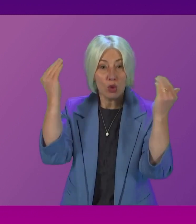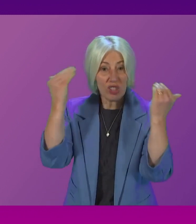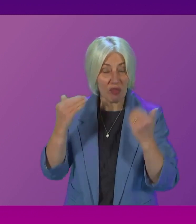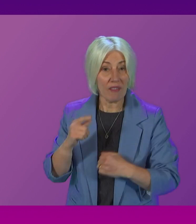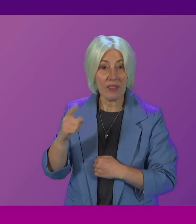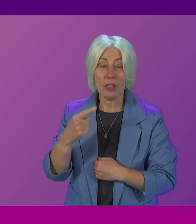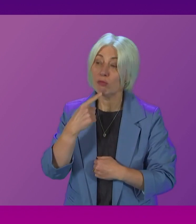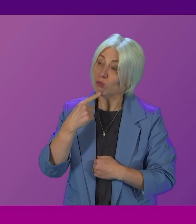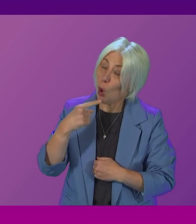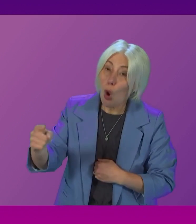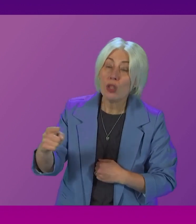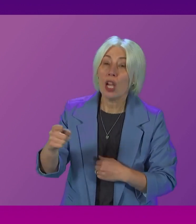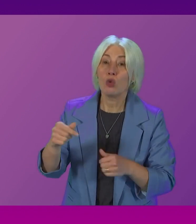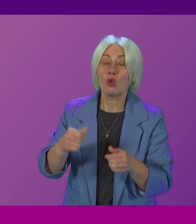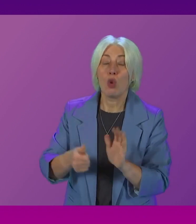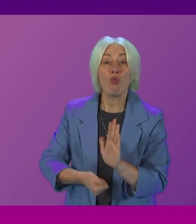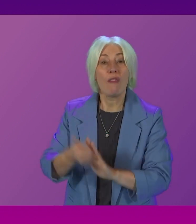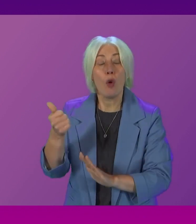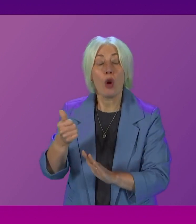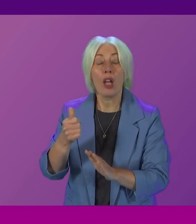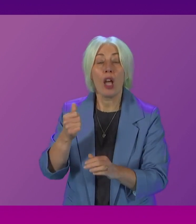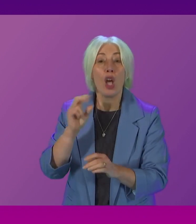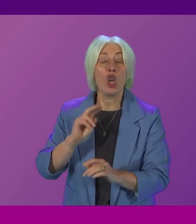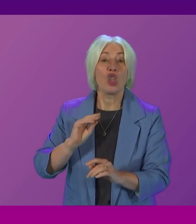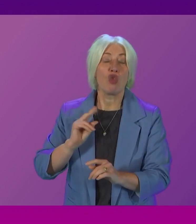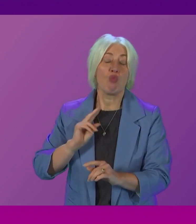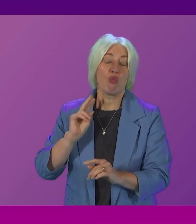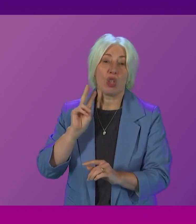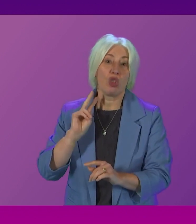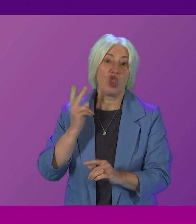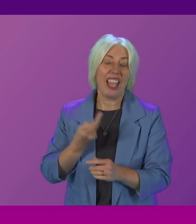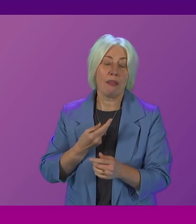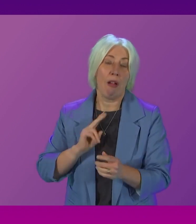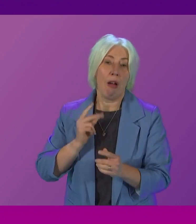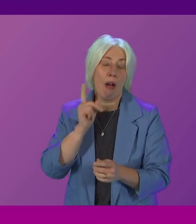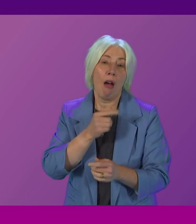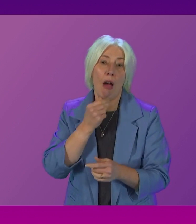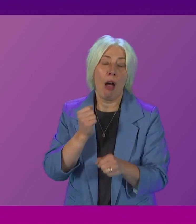an order to revoke a gender recognition certificate application upon request to